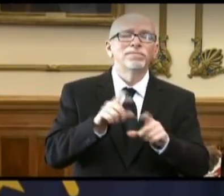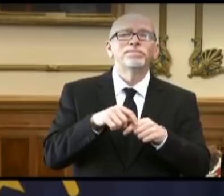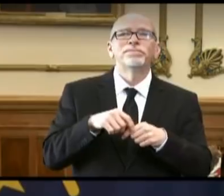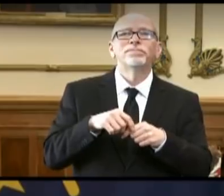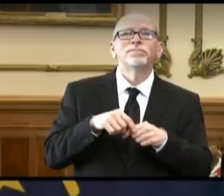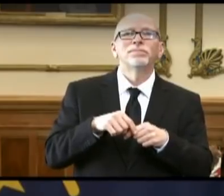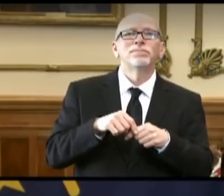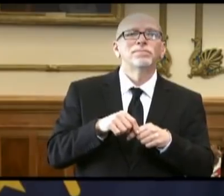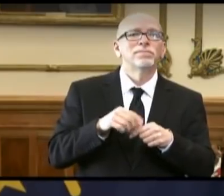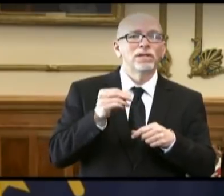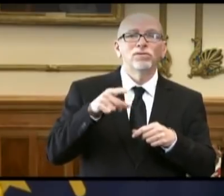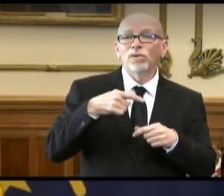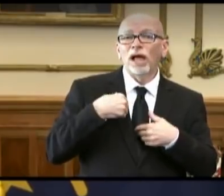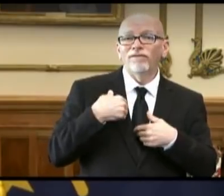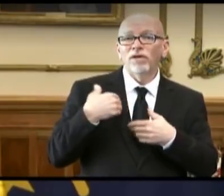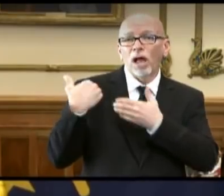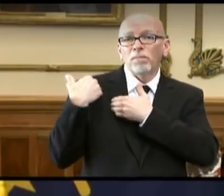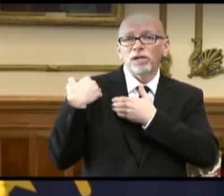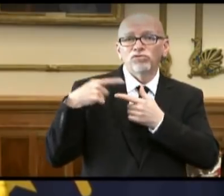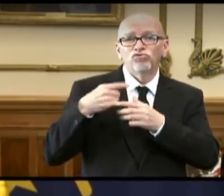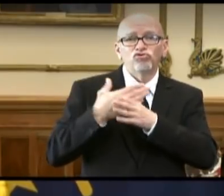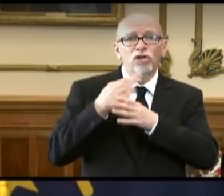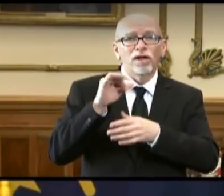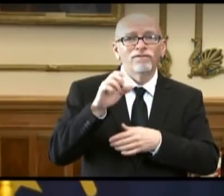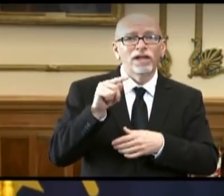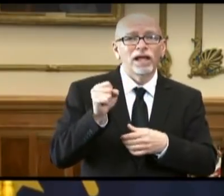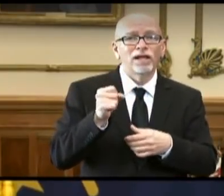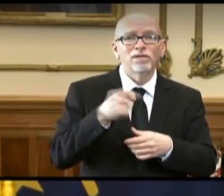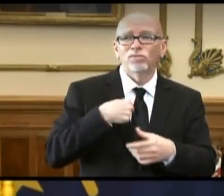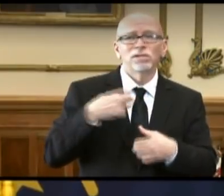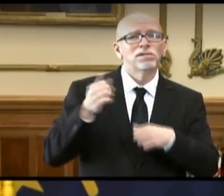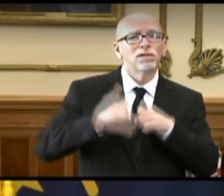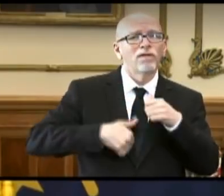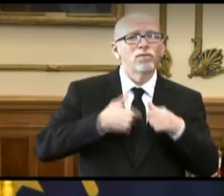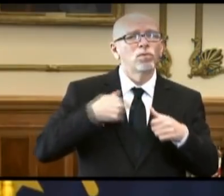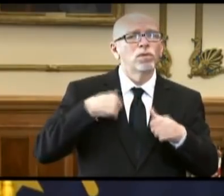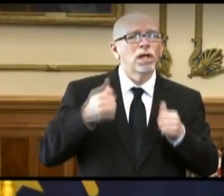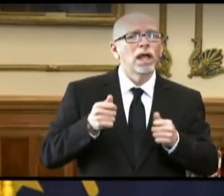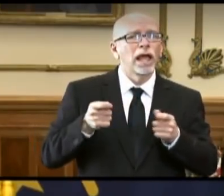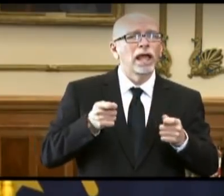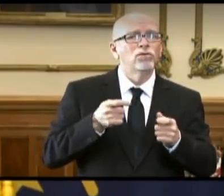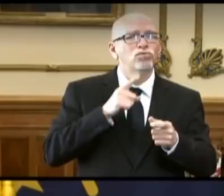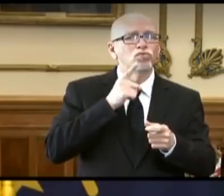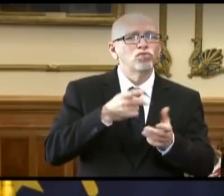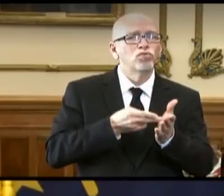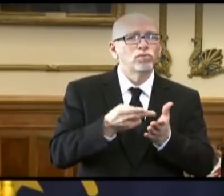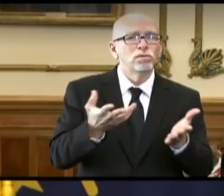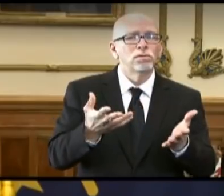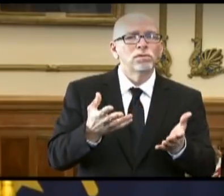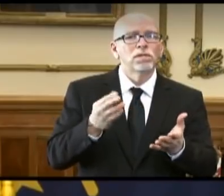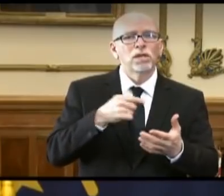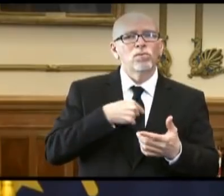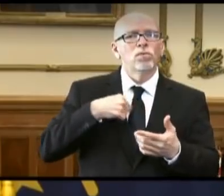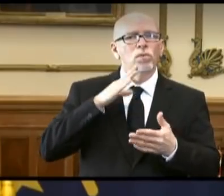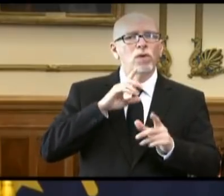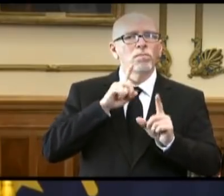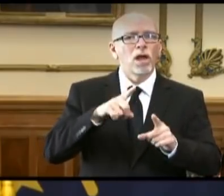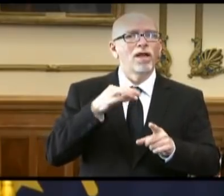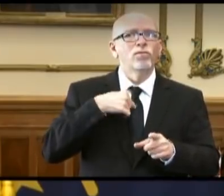I WOULD JUST SAY THE SAME. YOU CAN DO BOTH. BY THE WAY, YOU PROBABLY HAVE AN OBLIGATION TO SHARE THE FACTS. HOOSIERS ARE TOUGH.